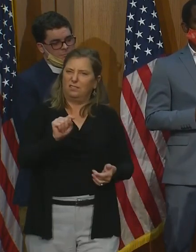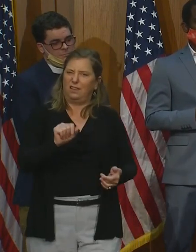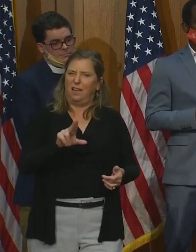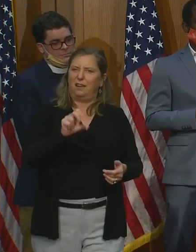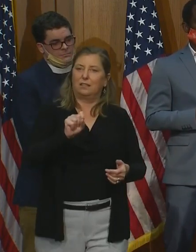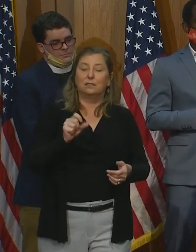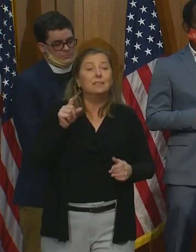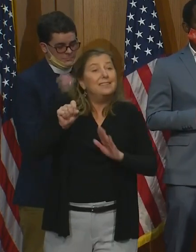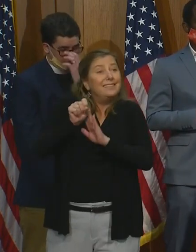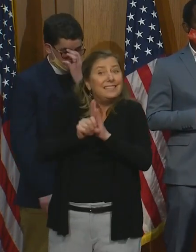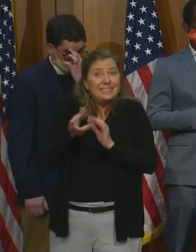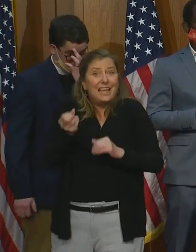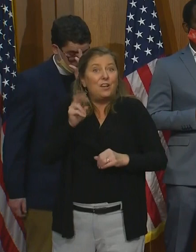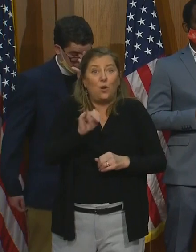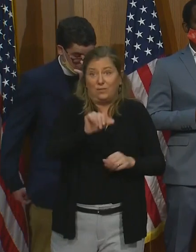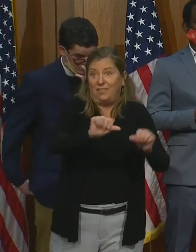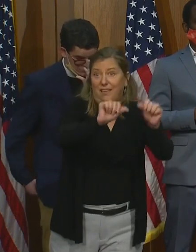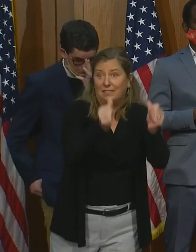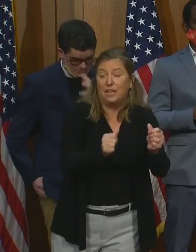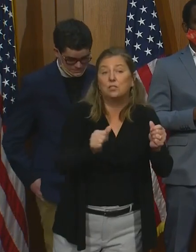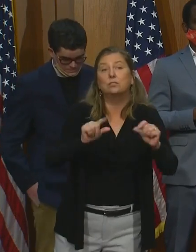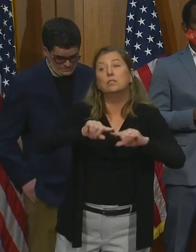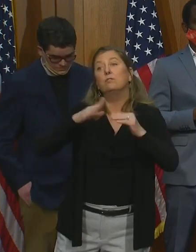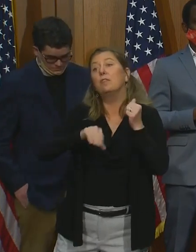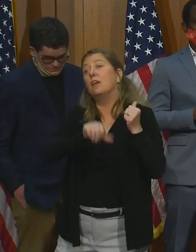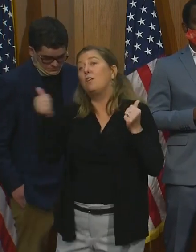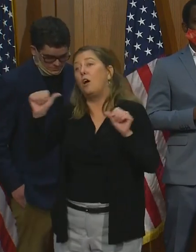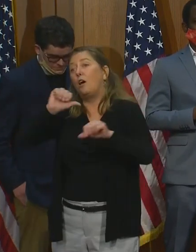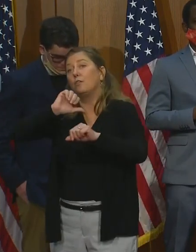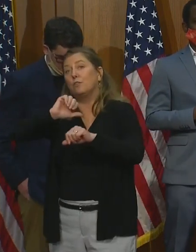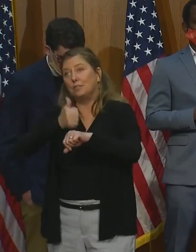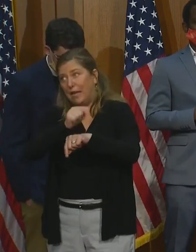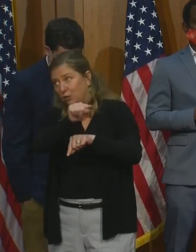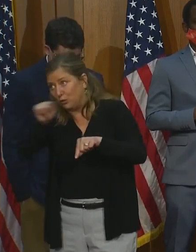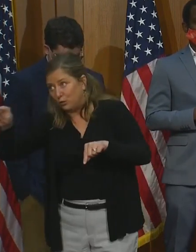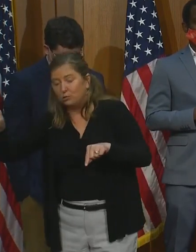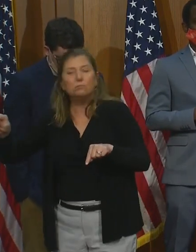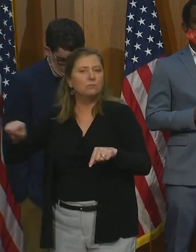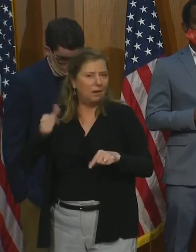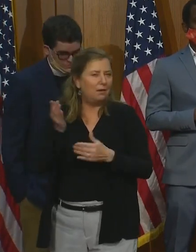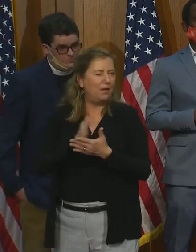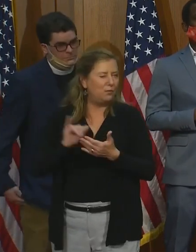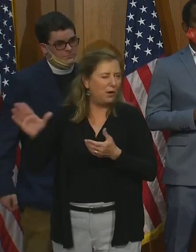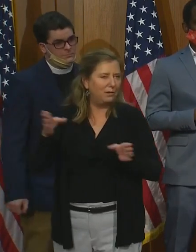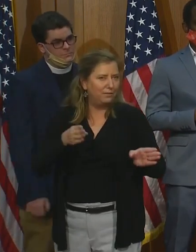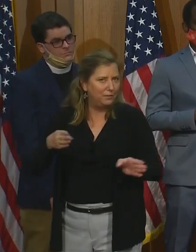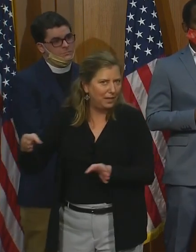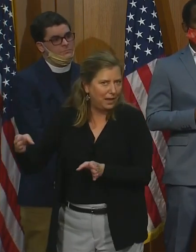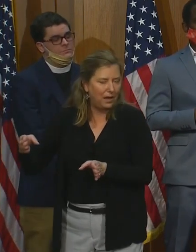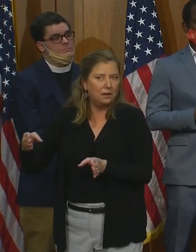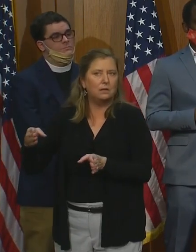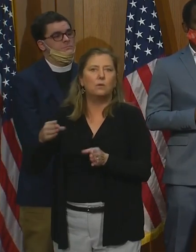STATUS. YOU SEE THE STATE OWNED.